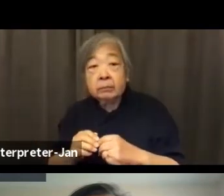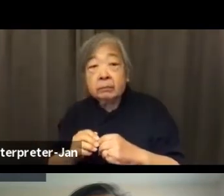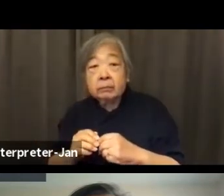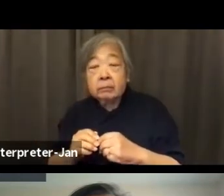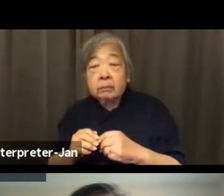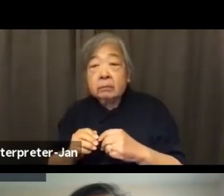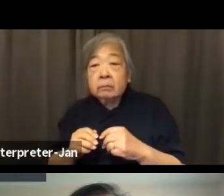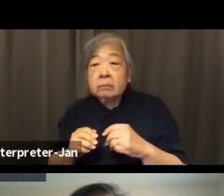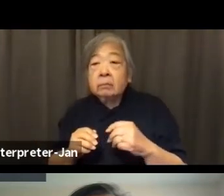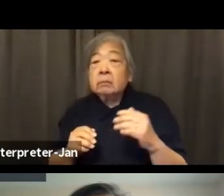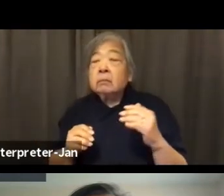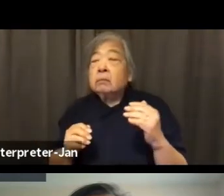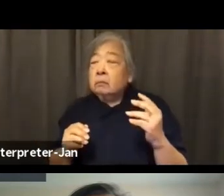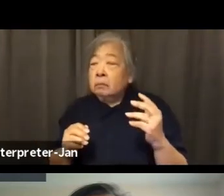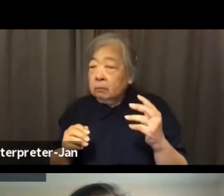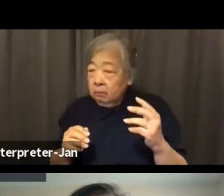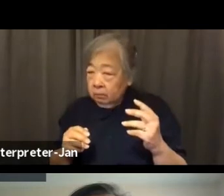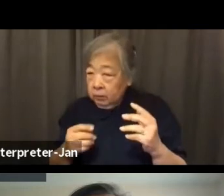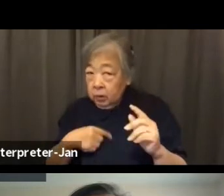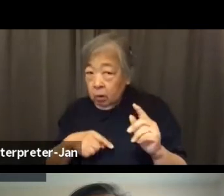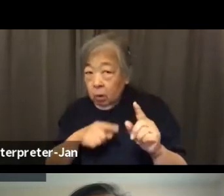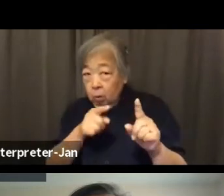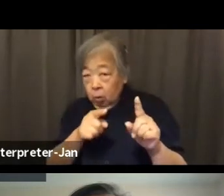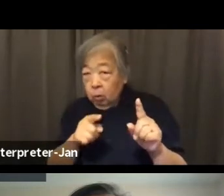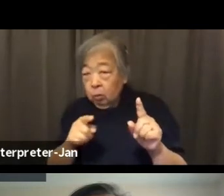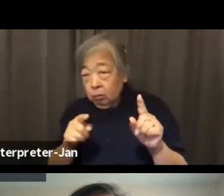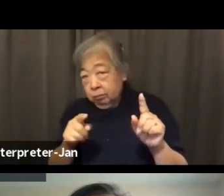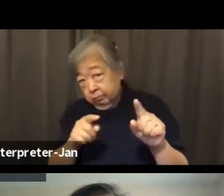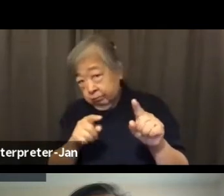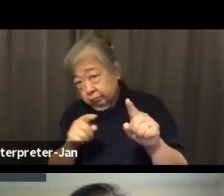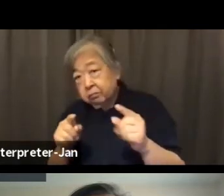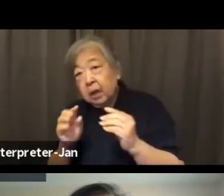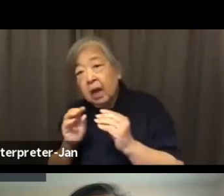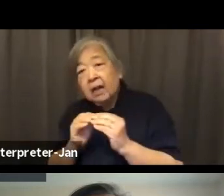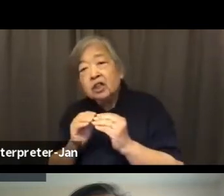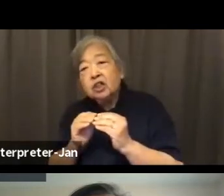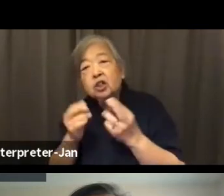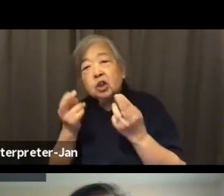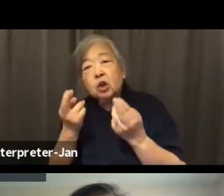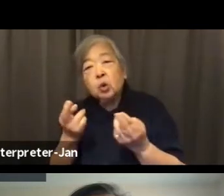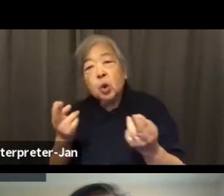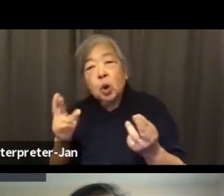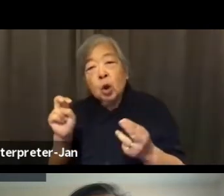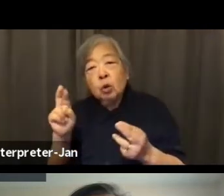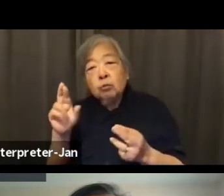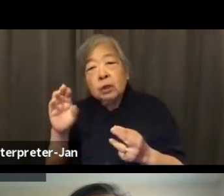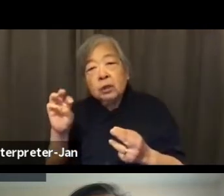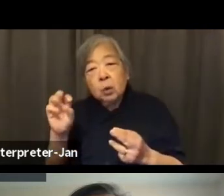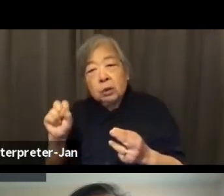So we've put a few additional resources here that could be helpful for you as audience